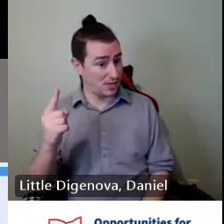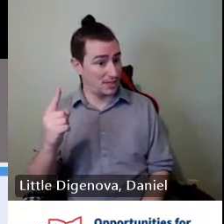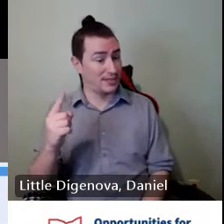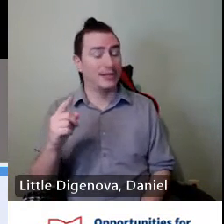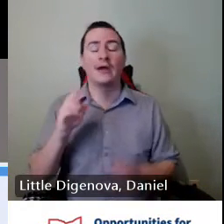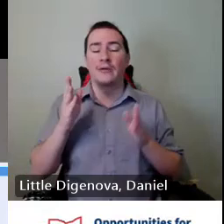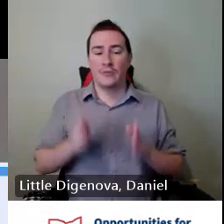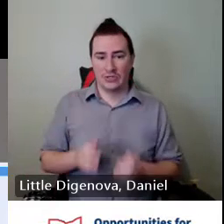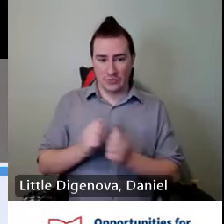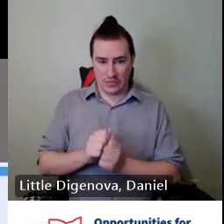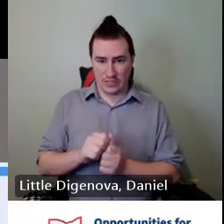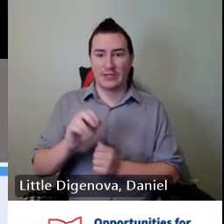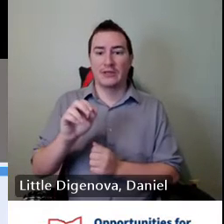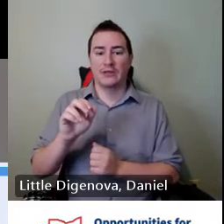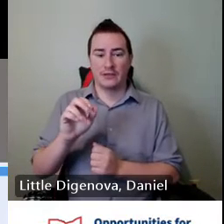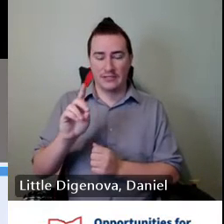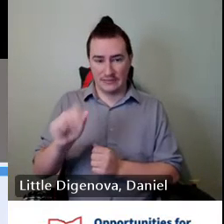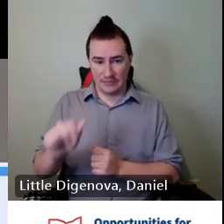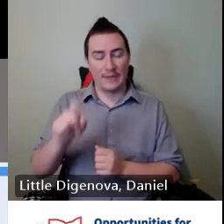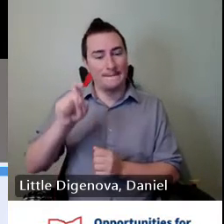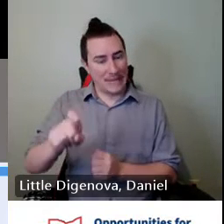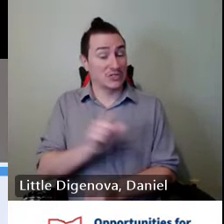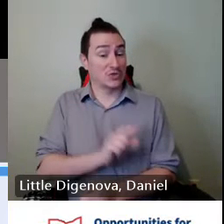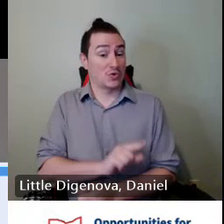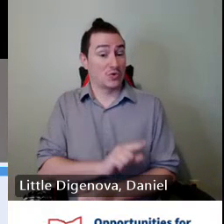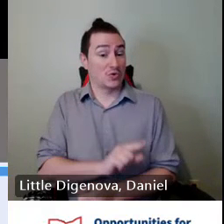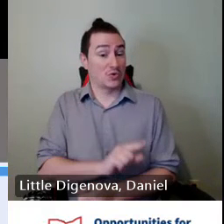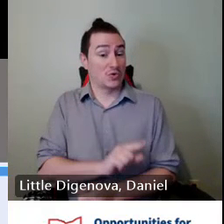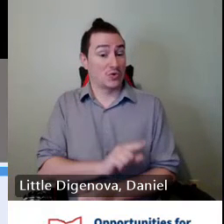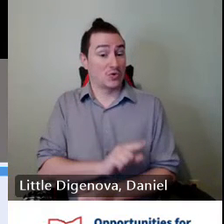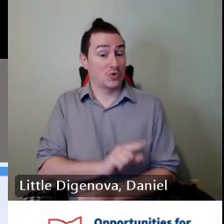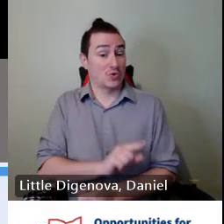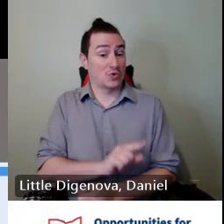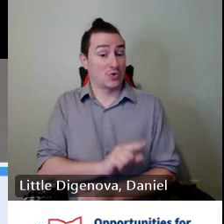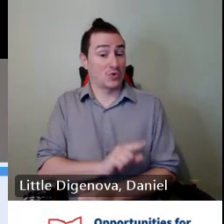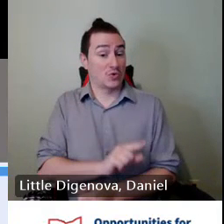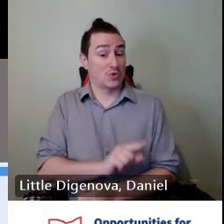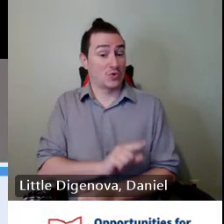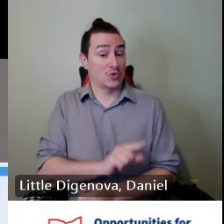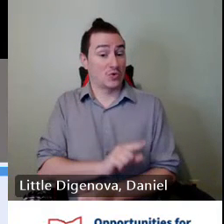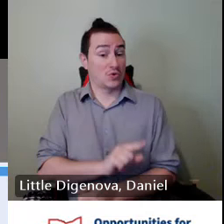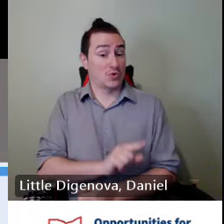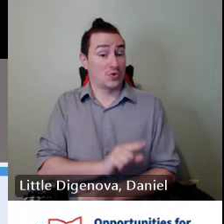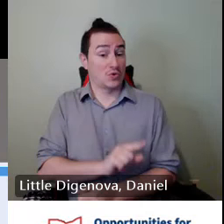which means the person is able to perform the essential functions of the job, with or without a reasonable accommodation.